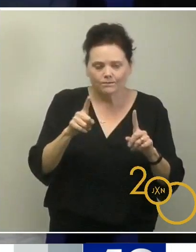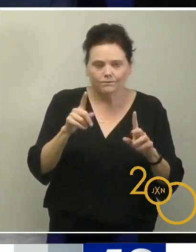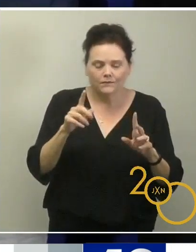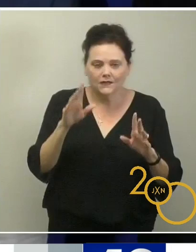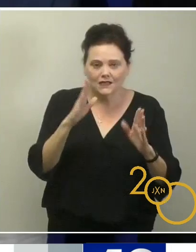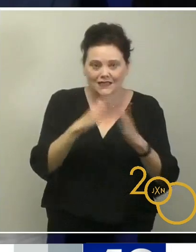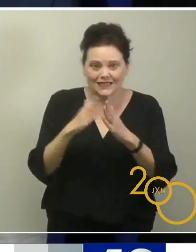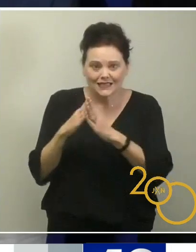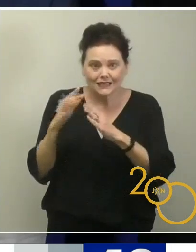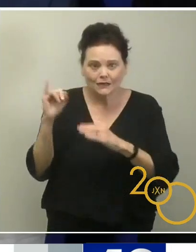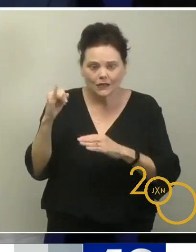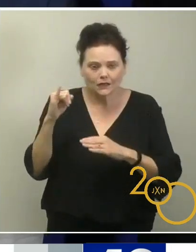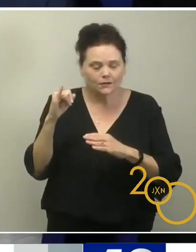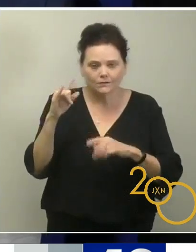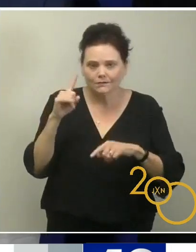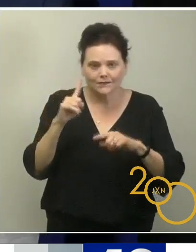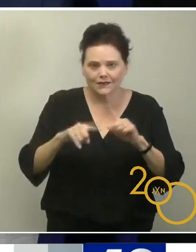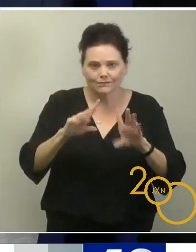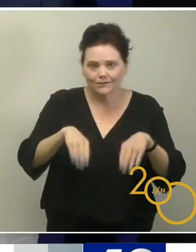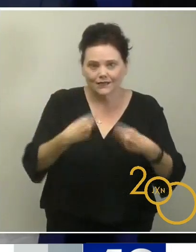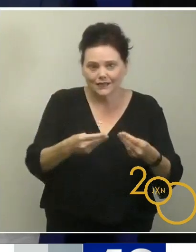THERE WAS NO WAY TO PREDICT